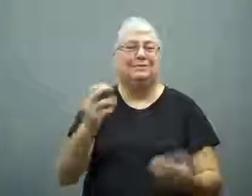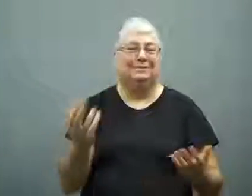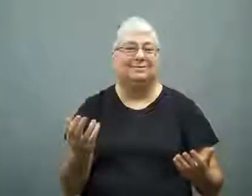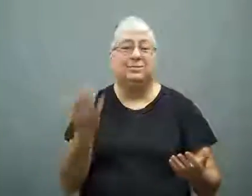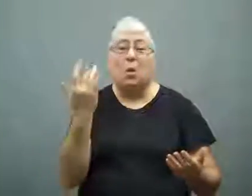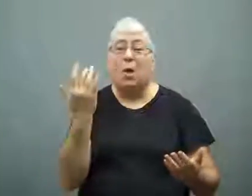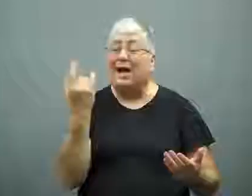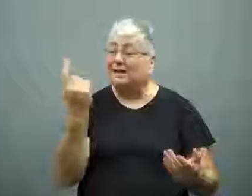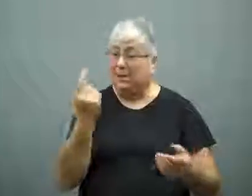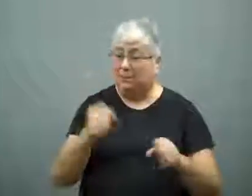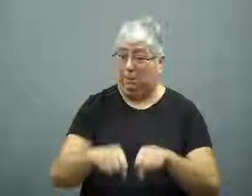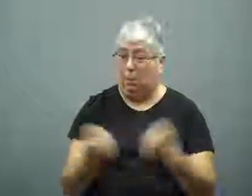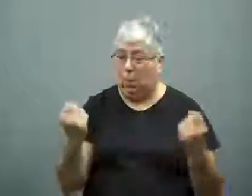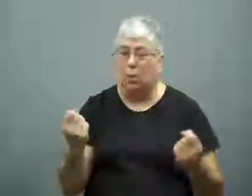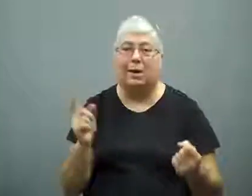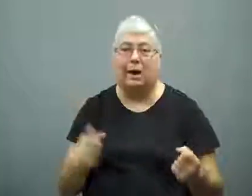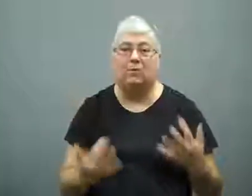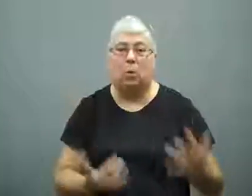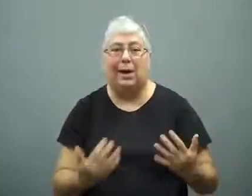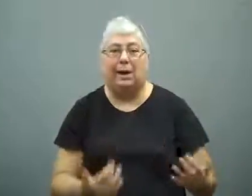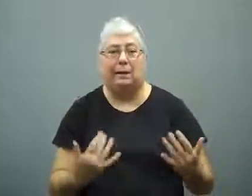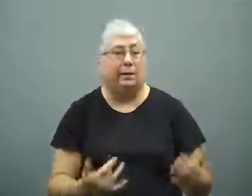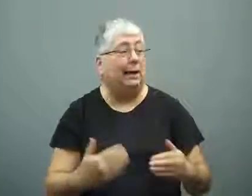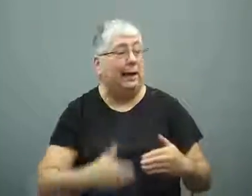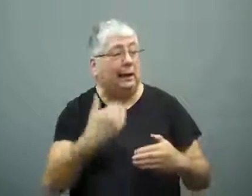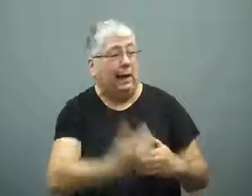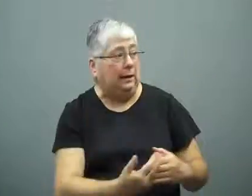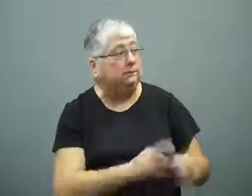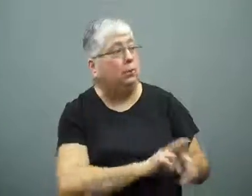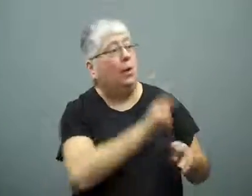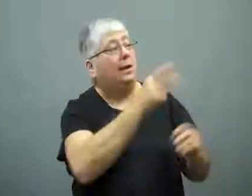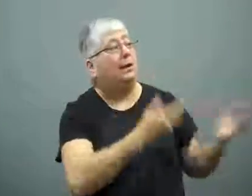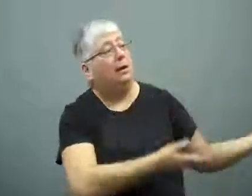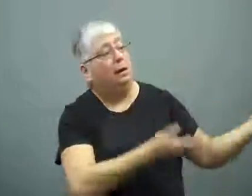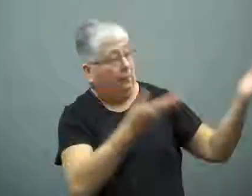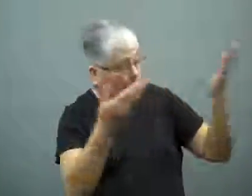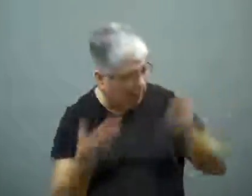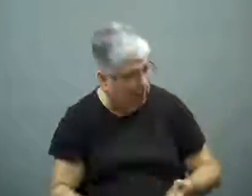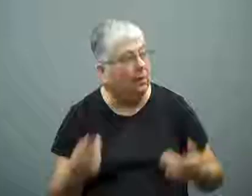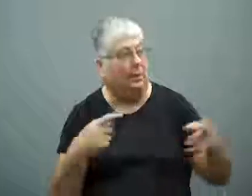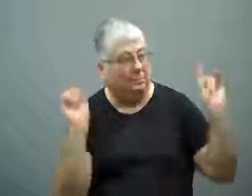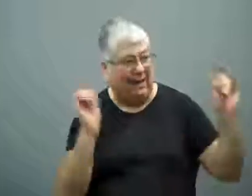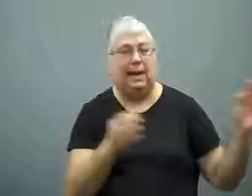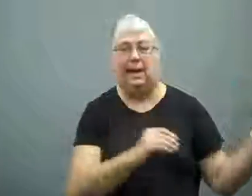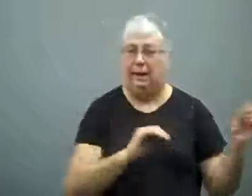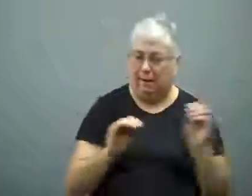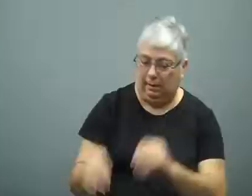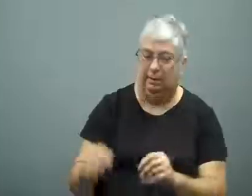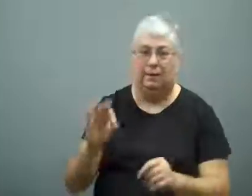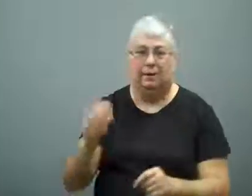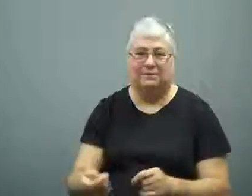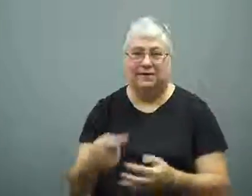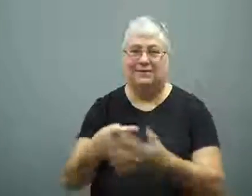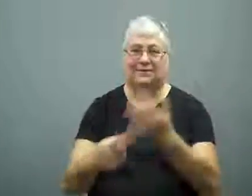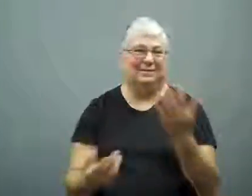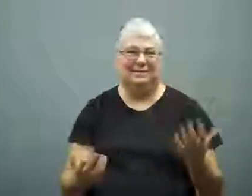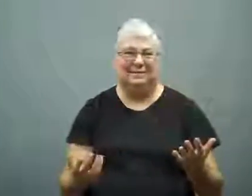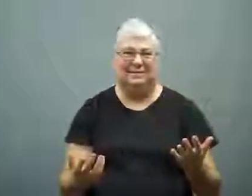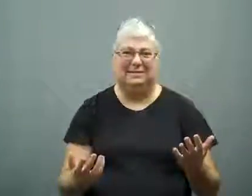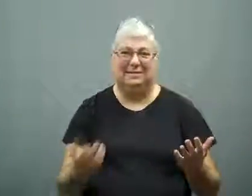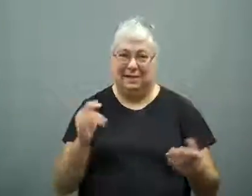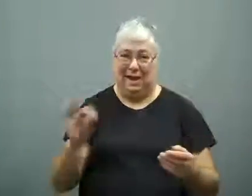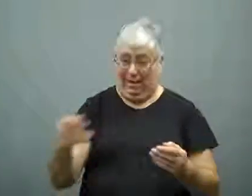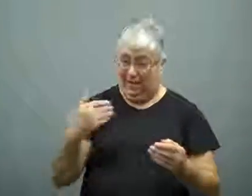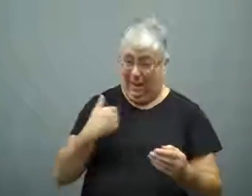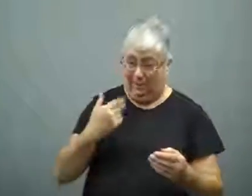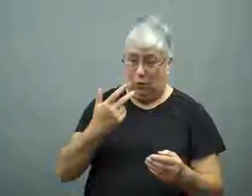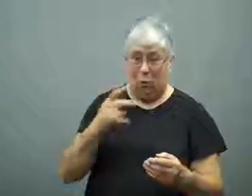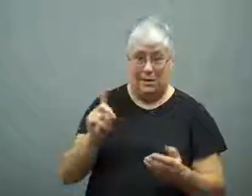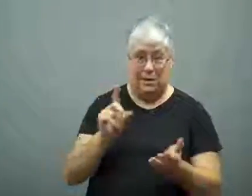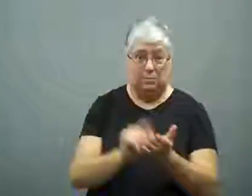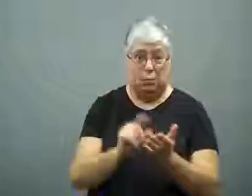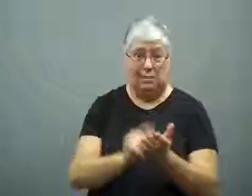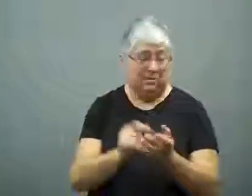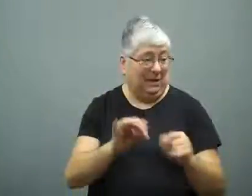Currently, if something breaks, the part has to come up on the next launch.